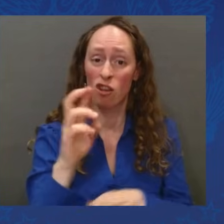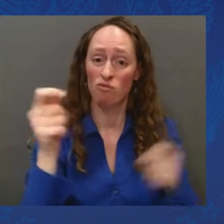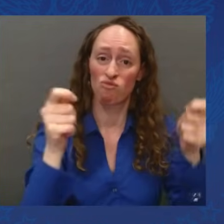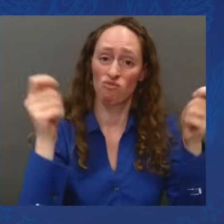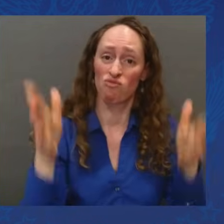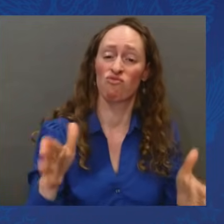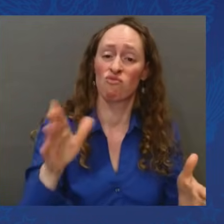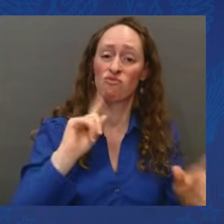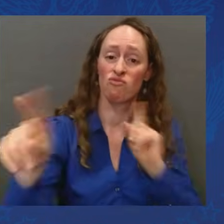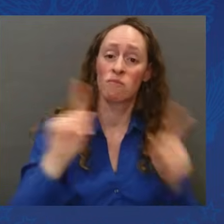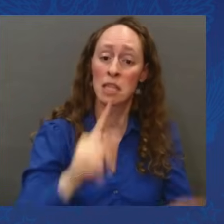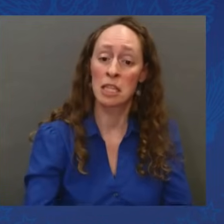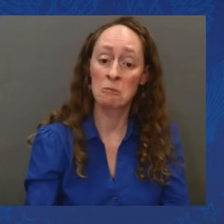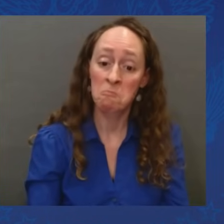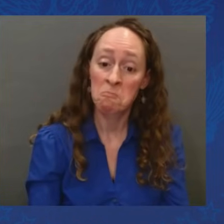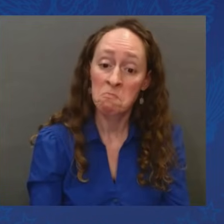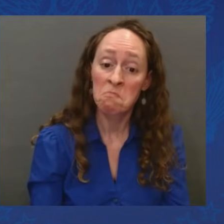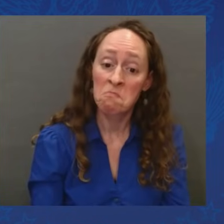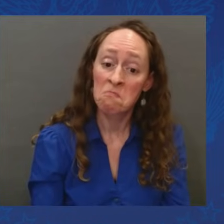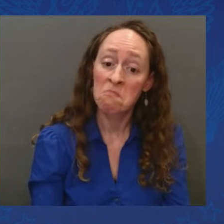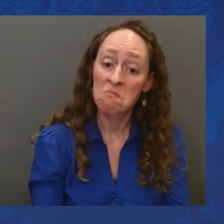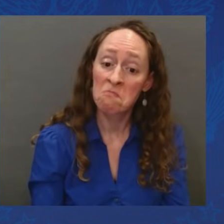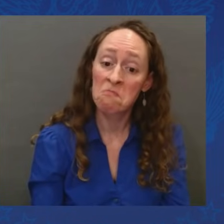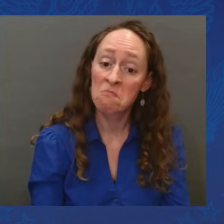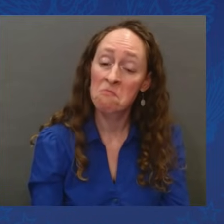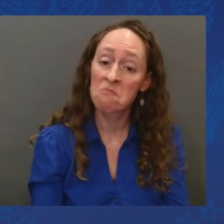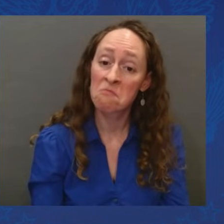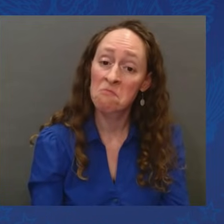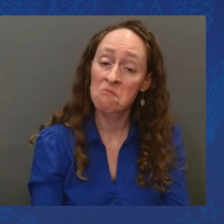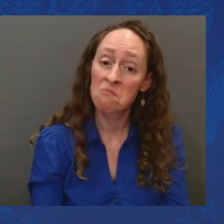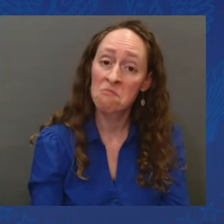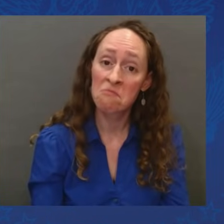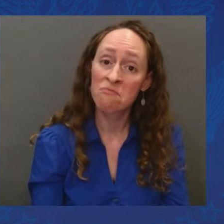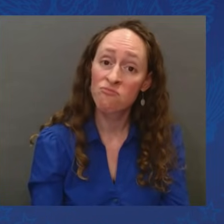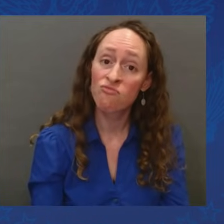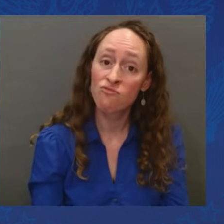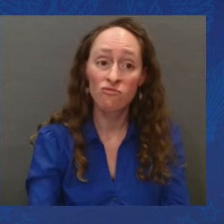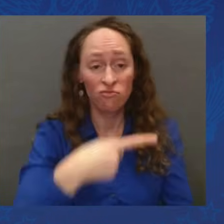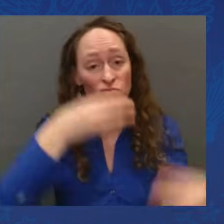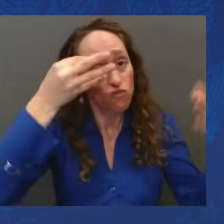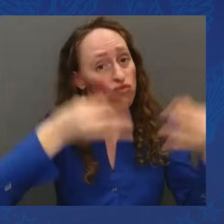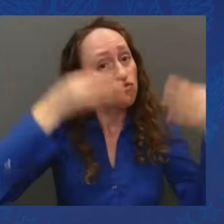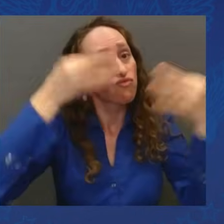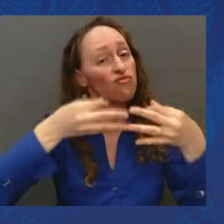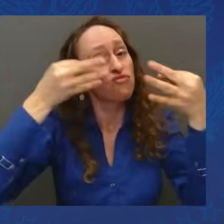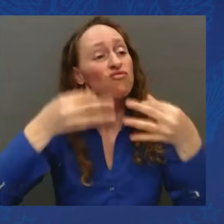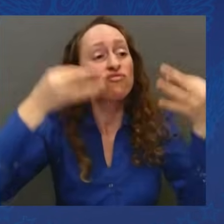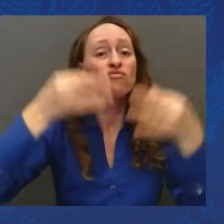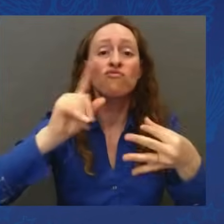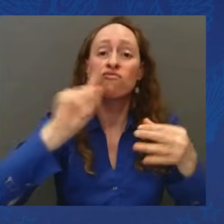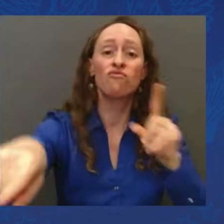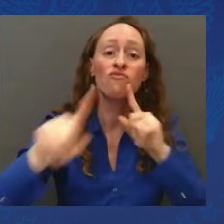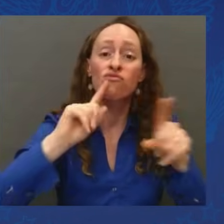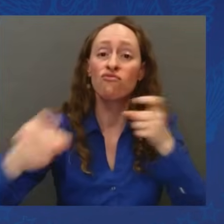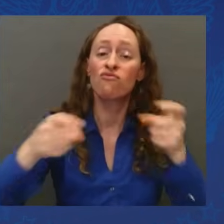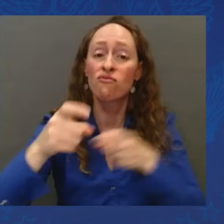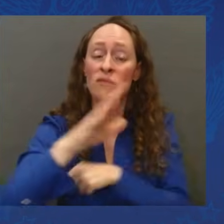it's a communist country that is based on a form of government totally different than ours.